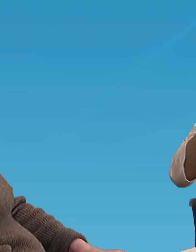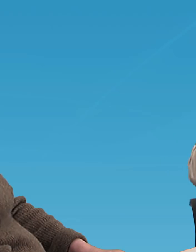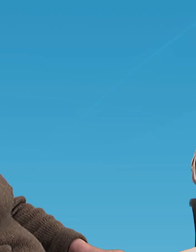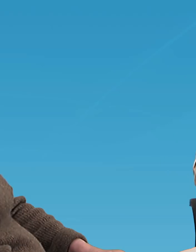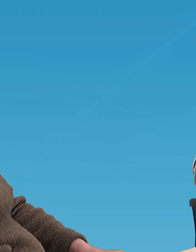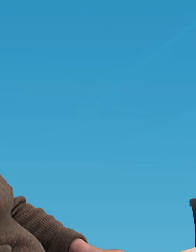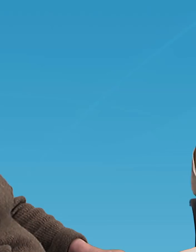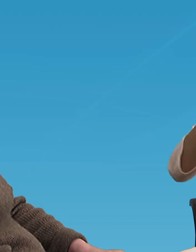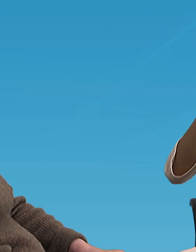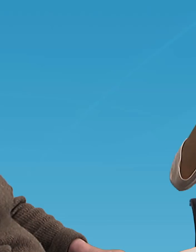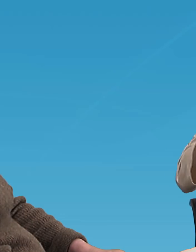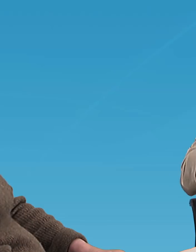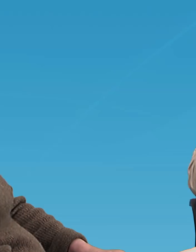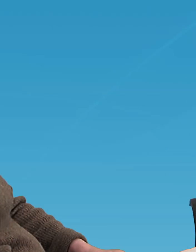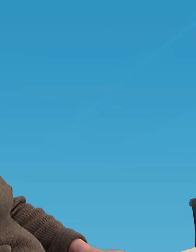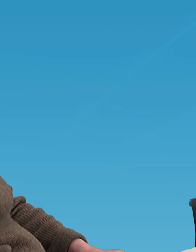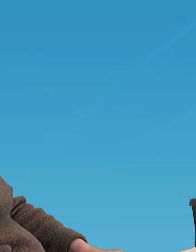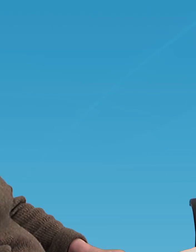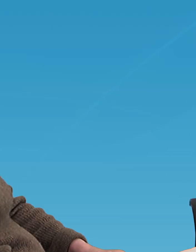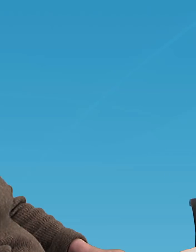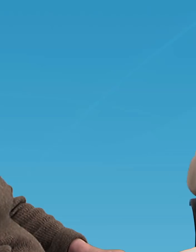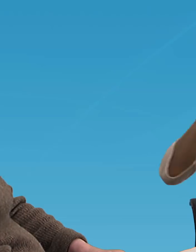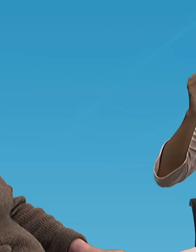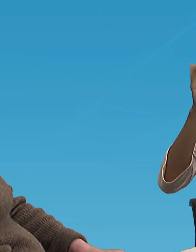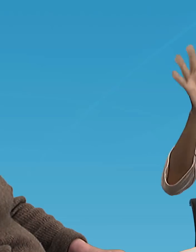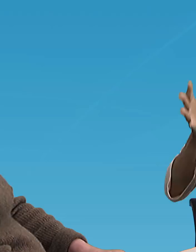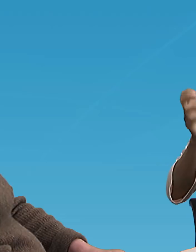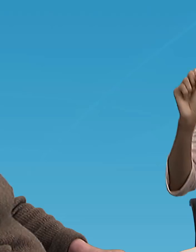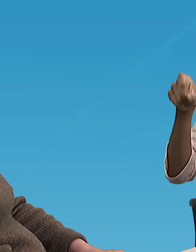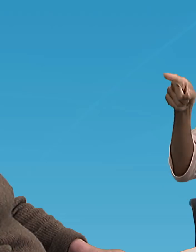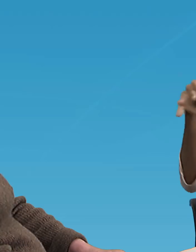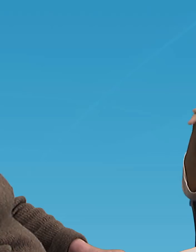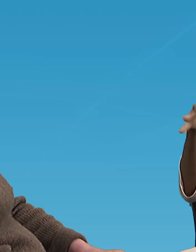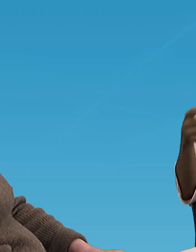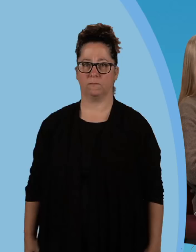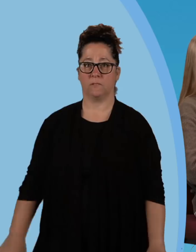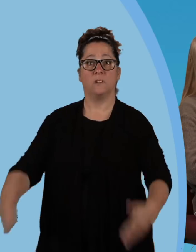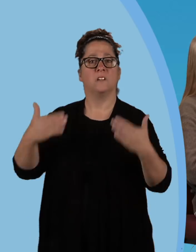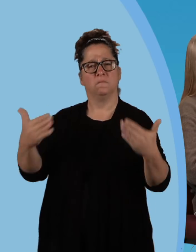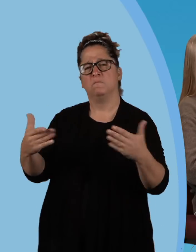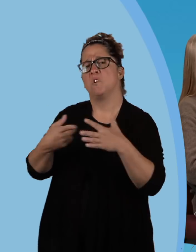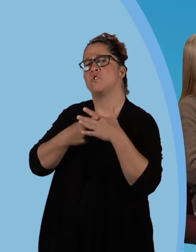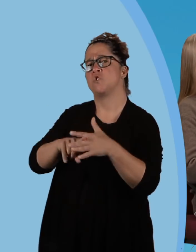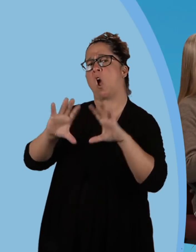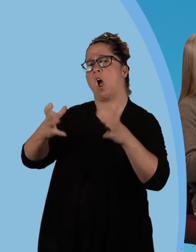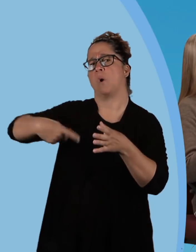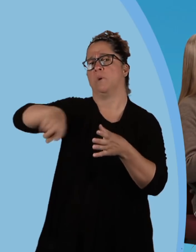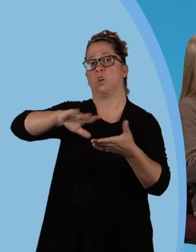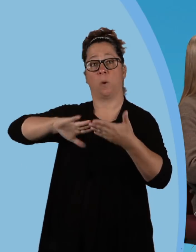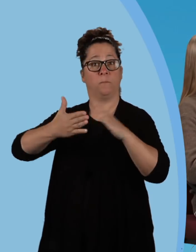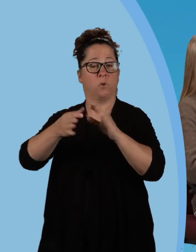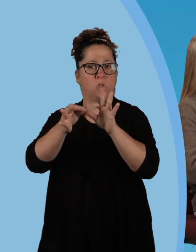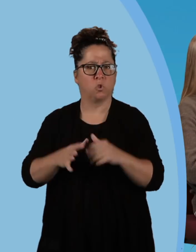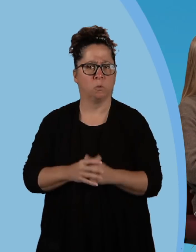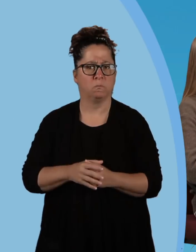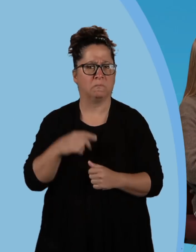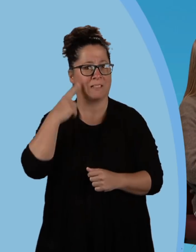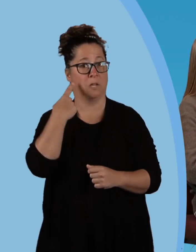is between educational interpreting and community interpreting? Can you explain? Yeah, let's start with the community interpreter.